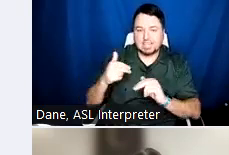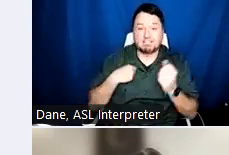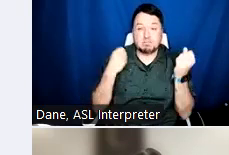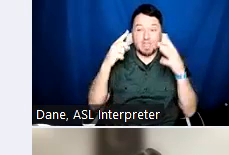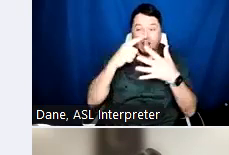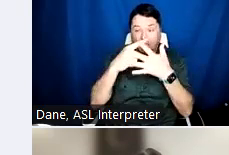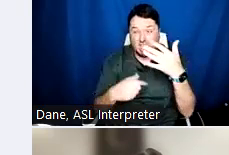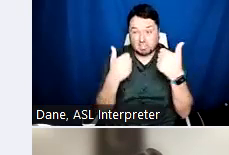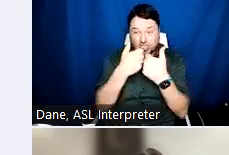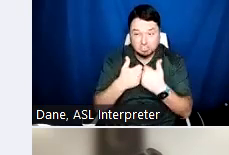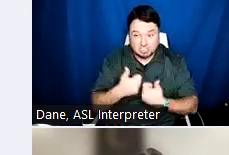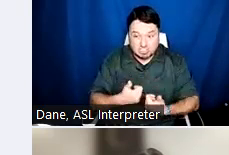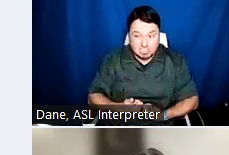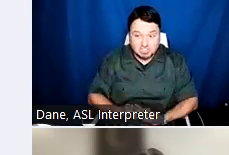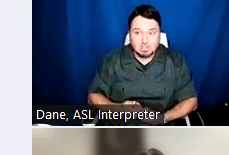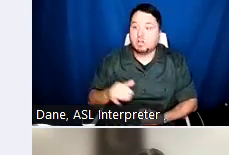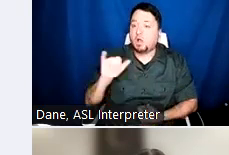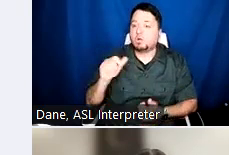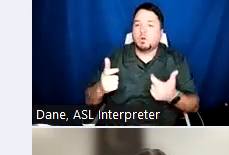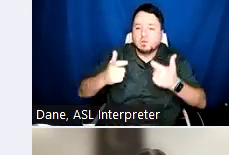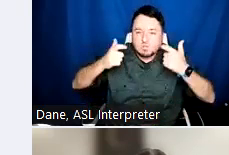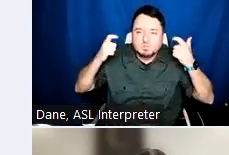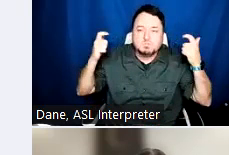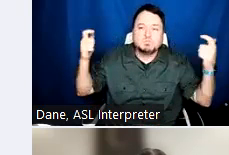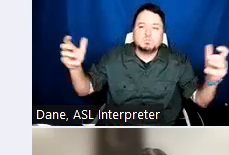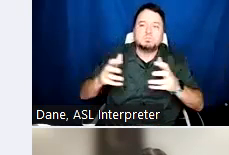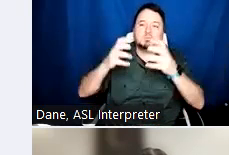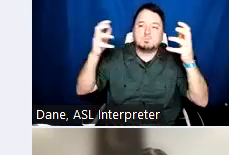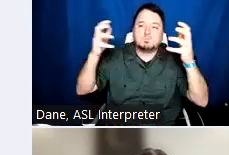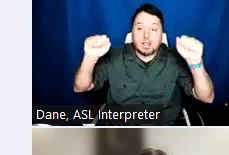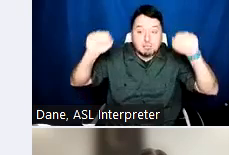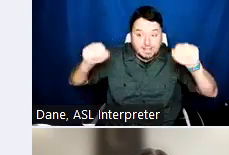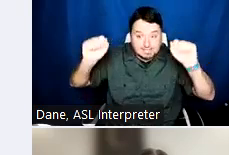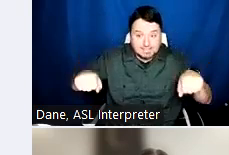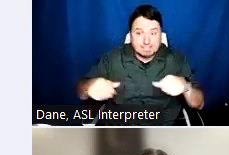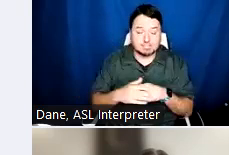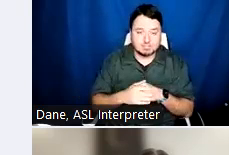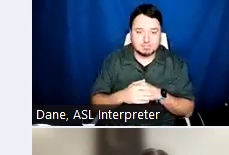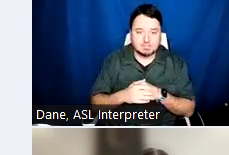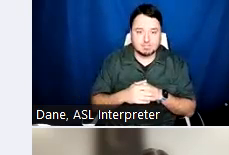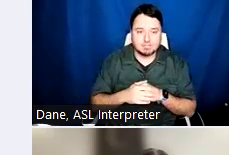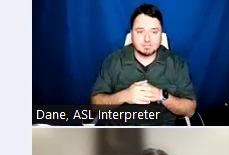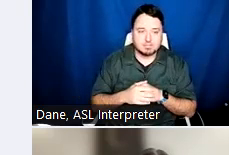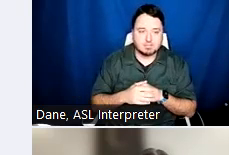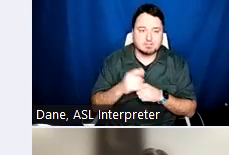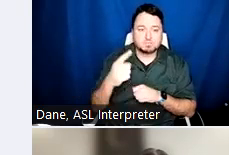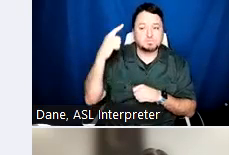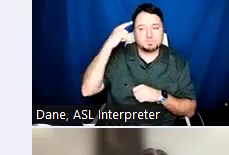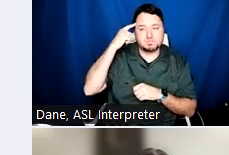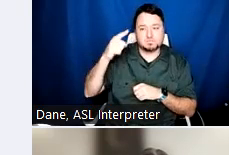we also have a tremendous amount of capacity. So when we think about the native asset building